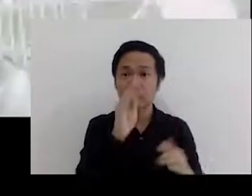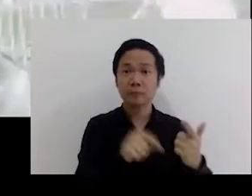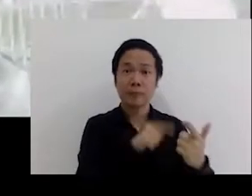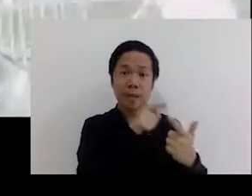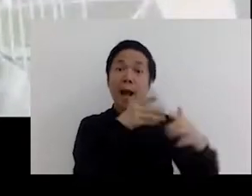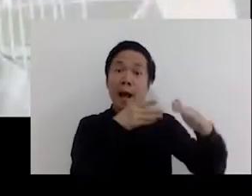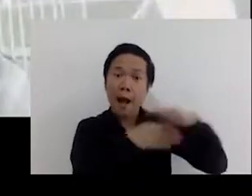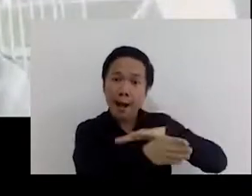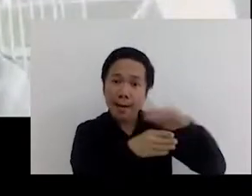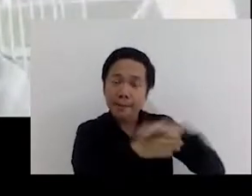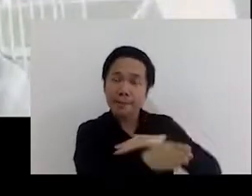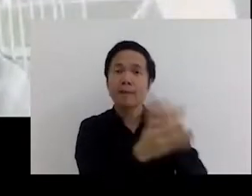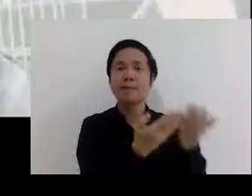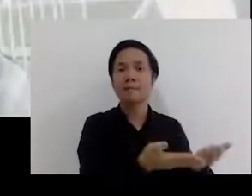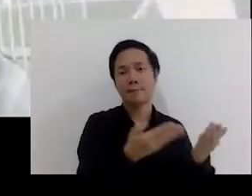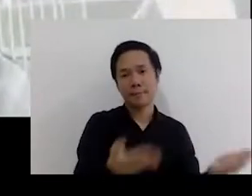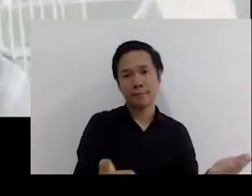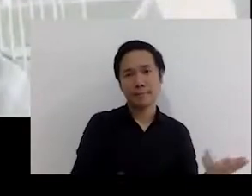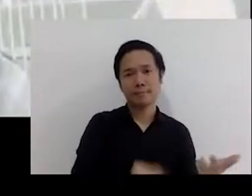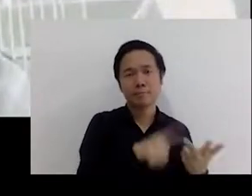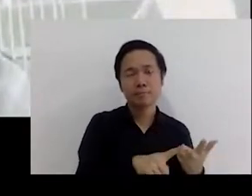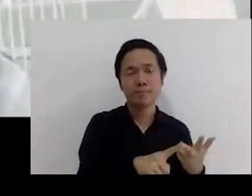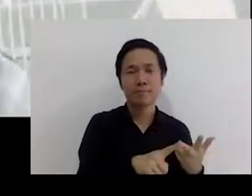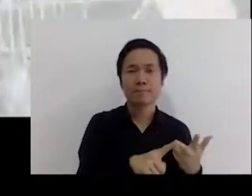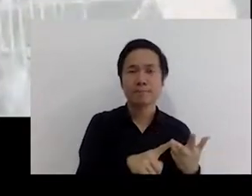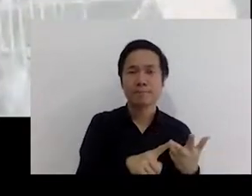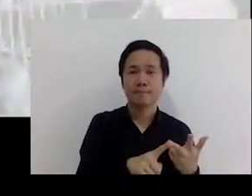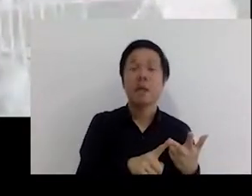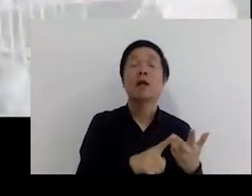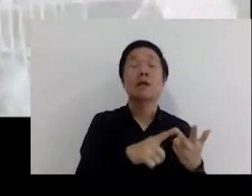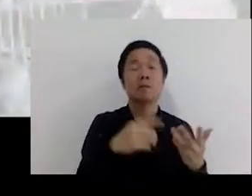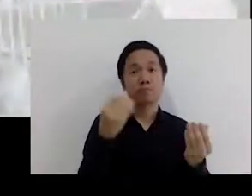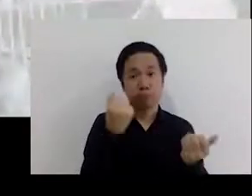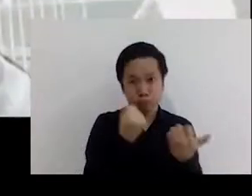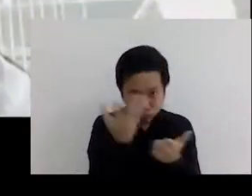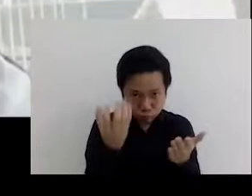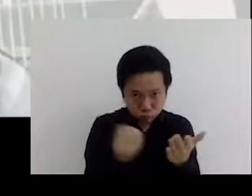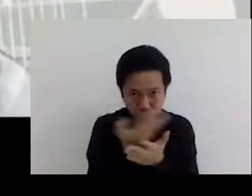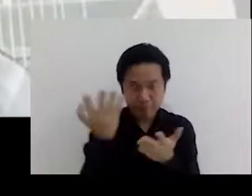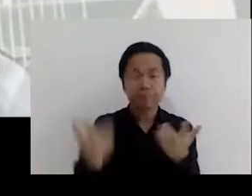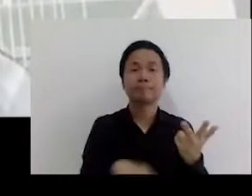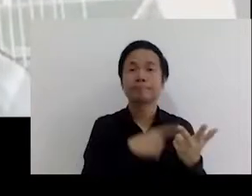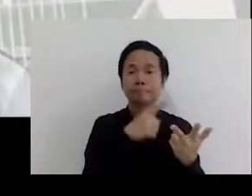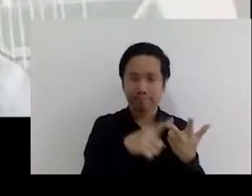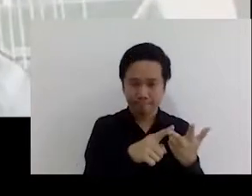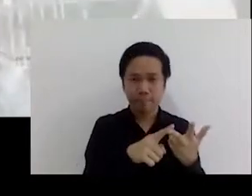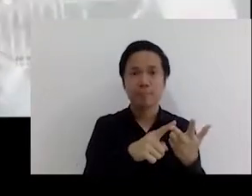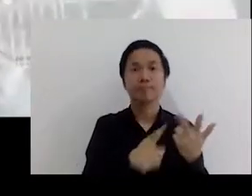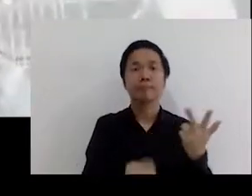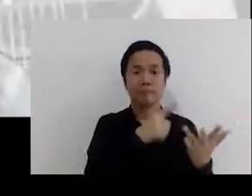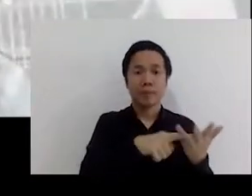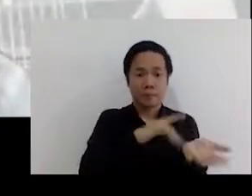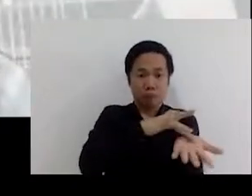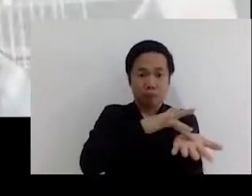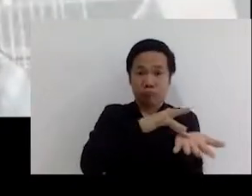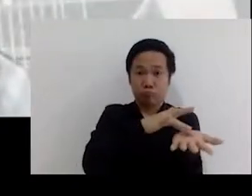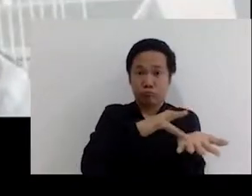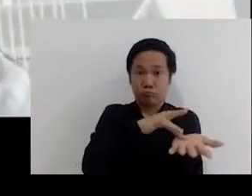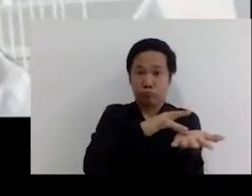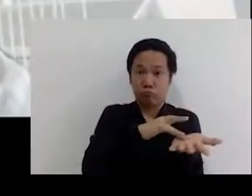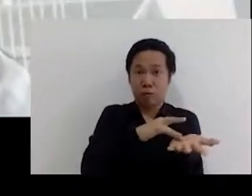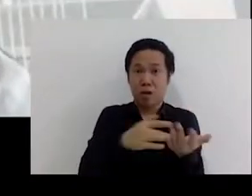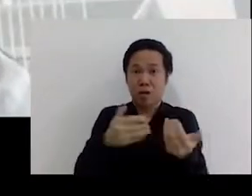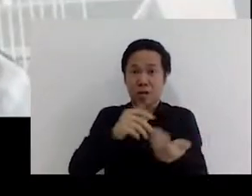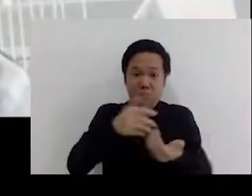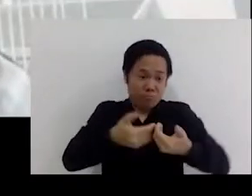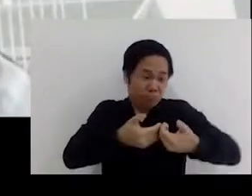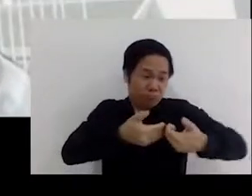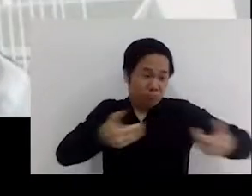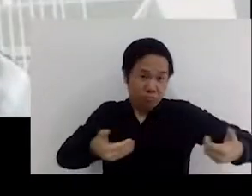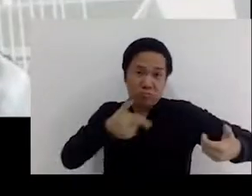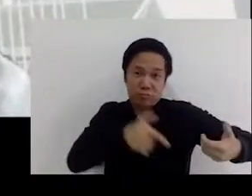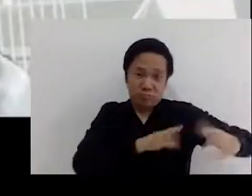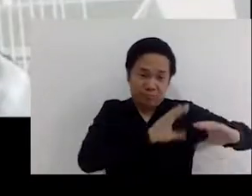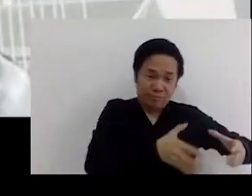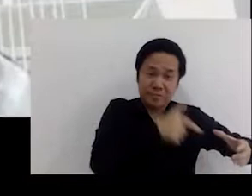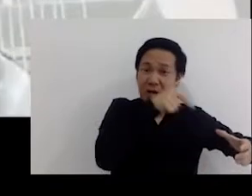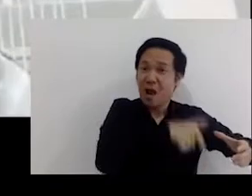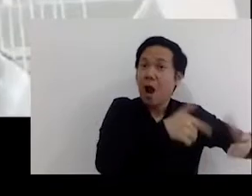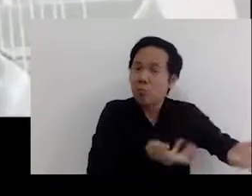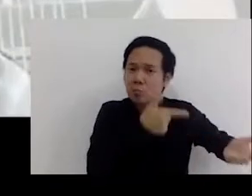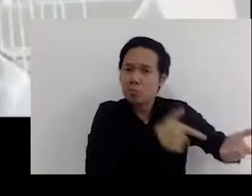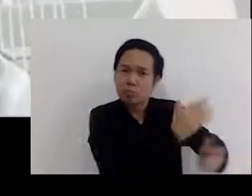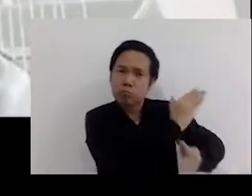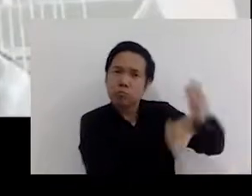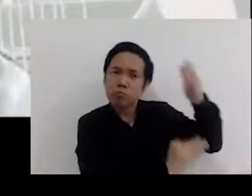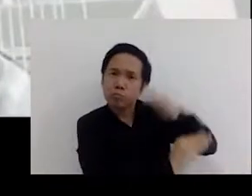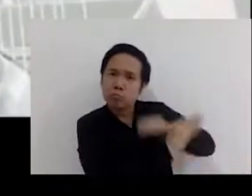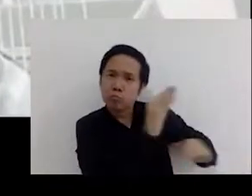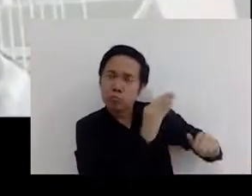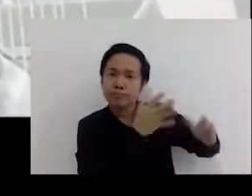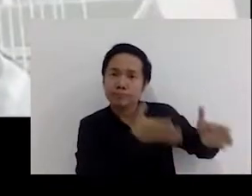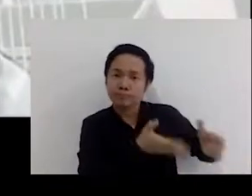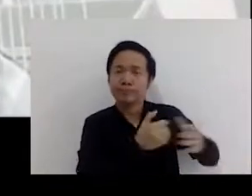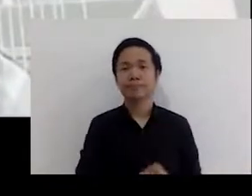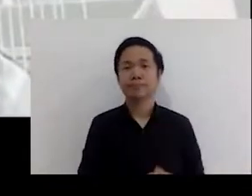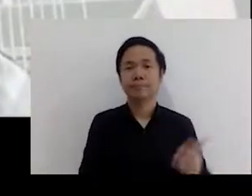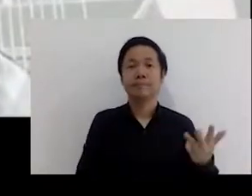public information in accessible formats on making medical and quarantine policies and processes accessible and disability-inclusive,